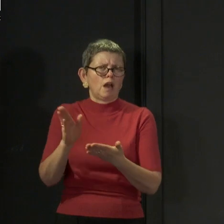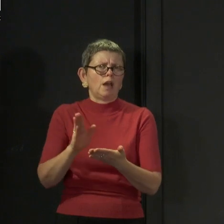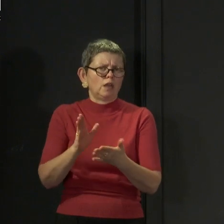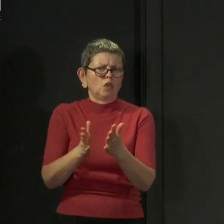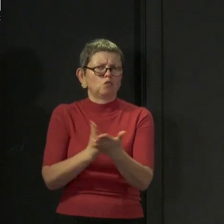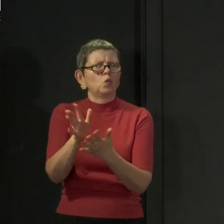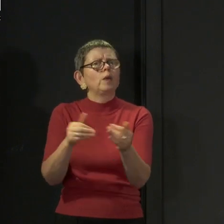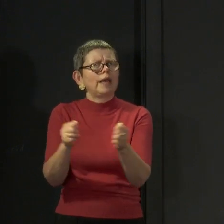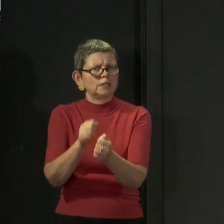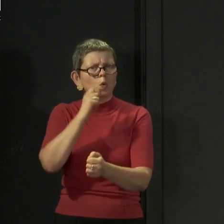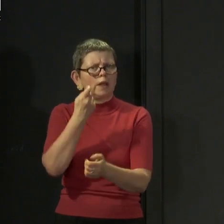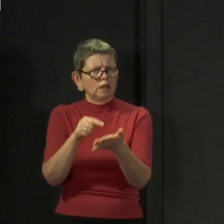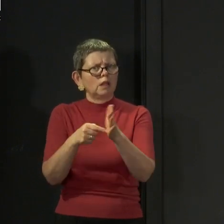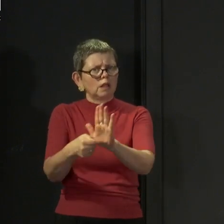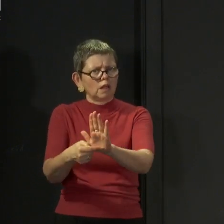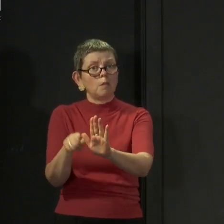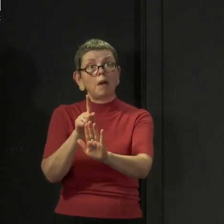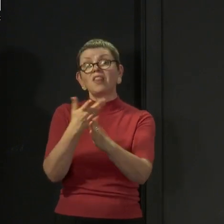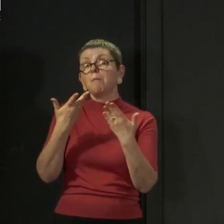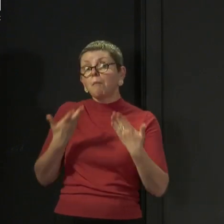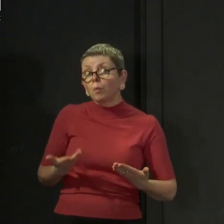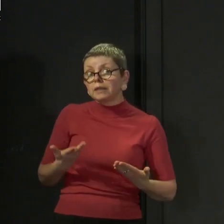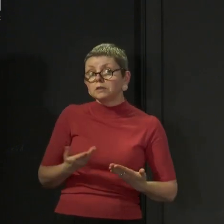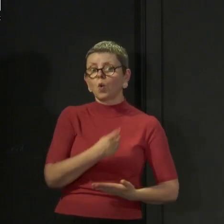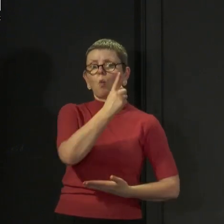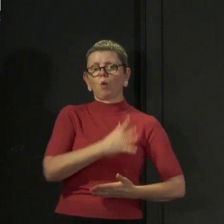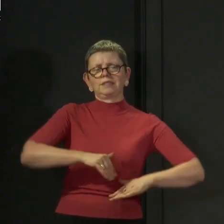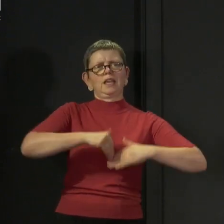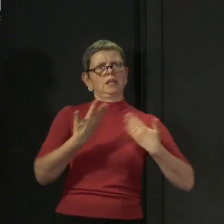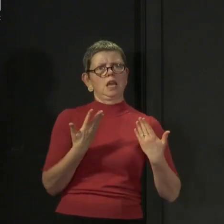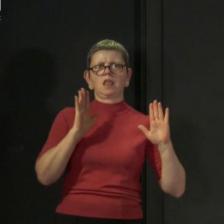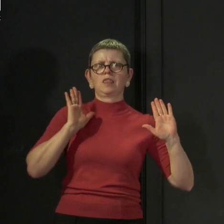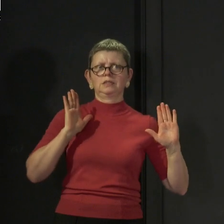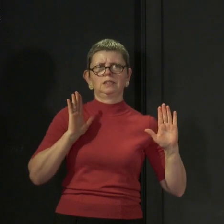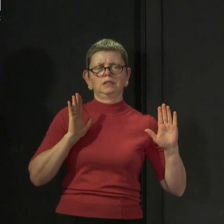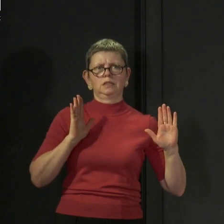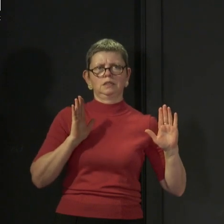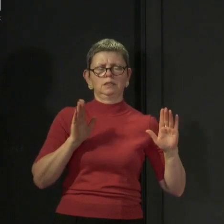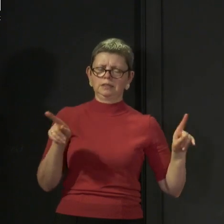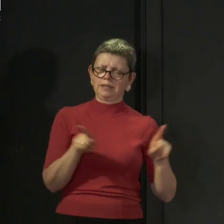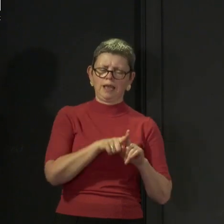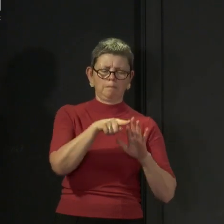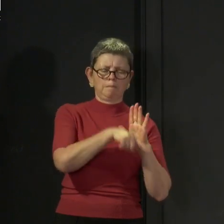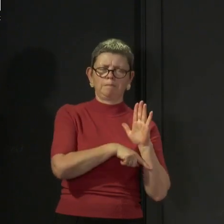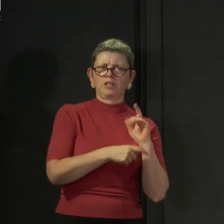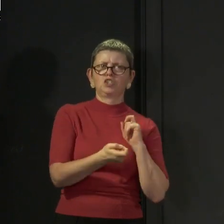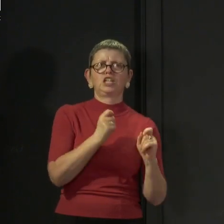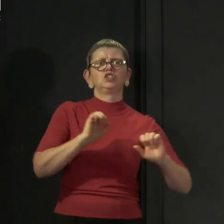then, the once a day exercise remains in place as set out in our current guidance.